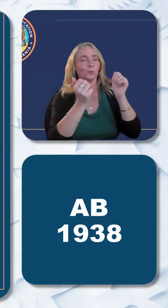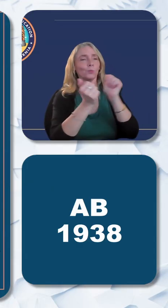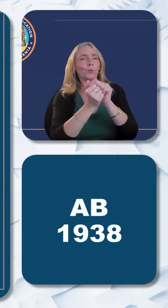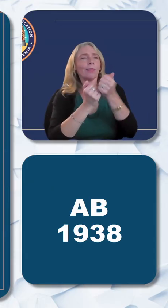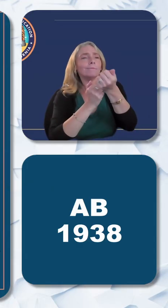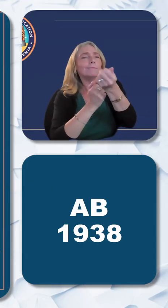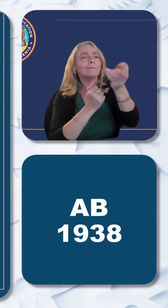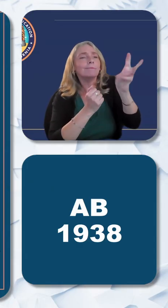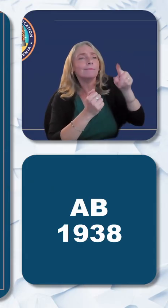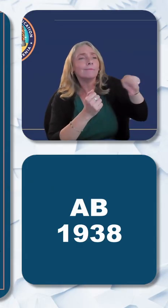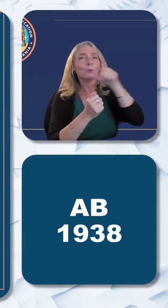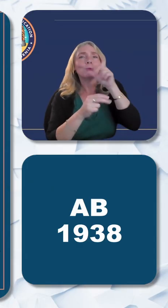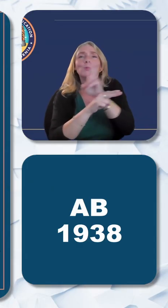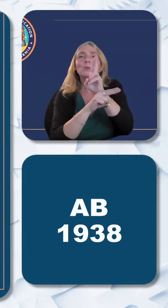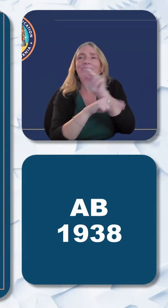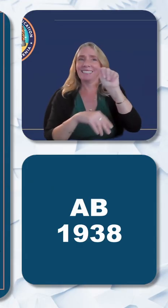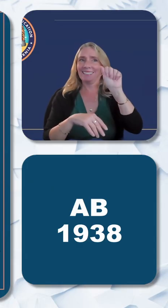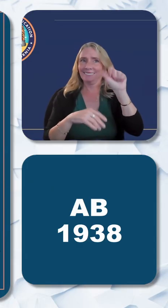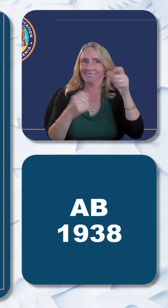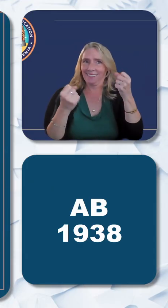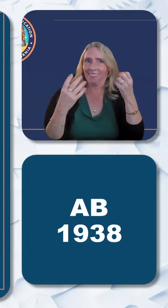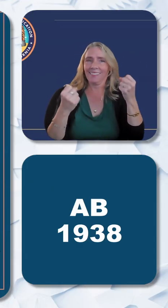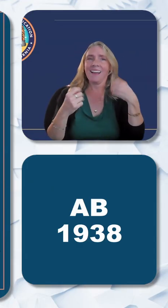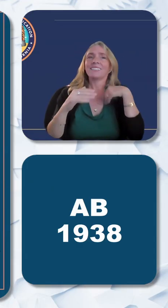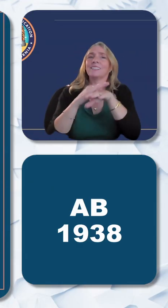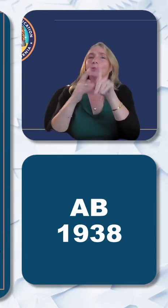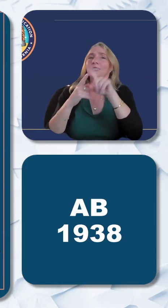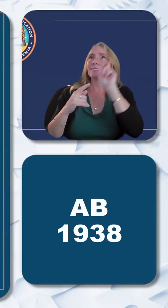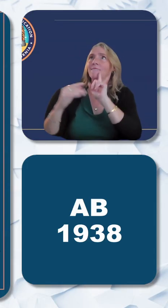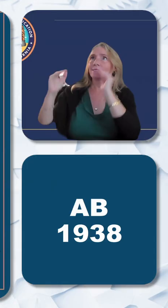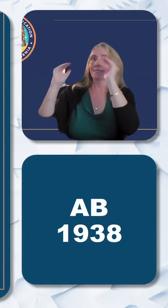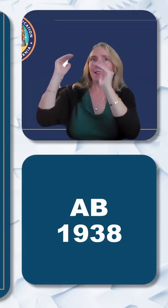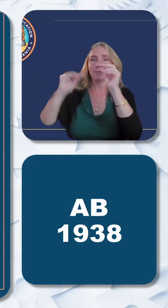and they have a class where multiple peers utilize ASL.